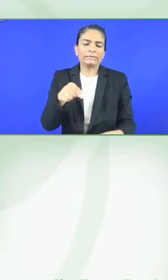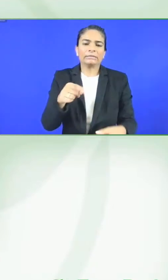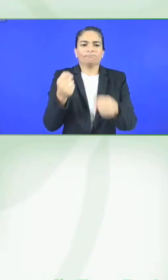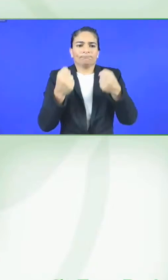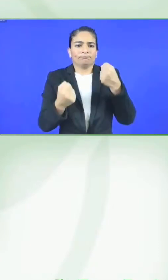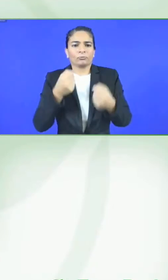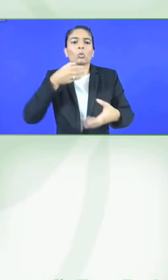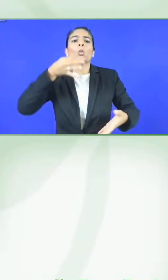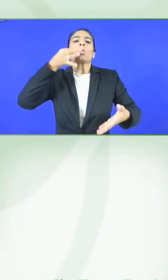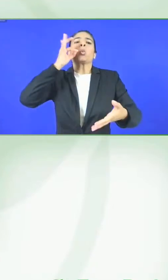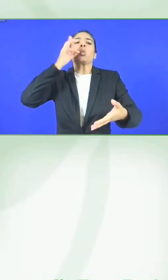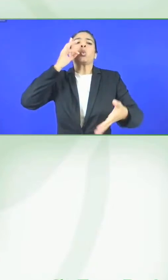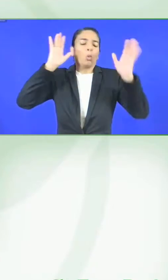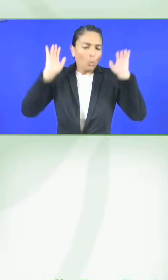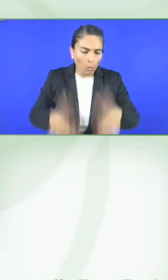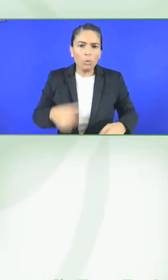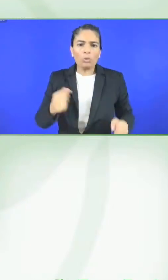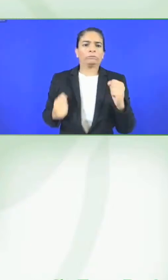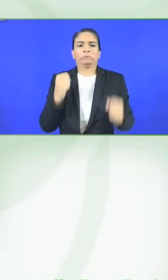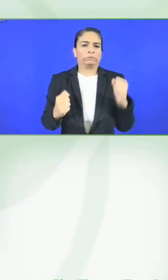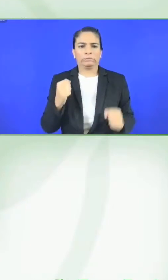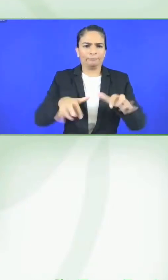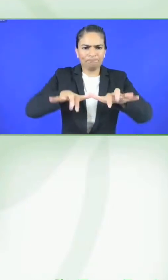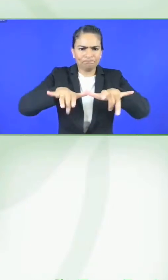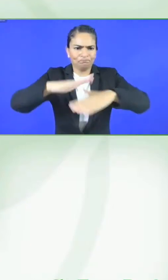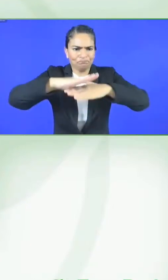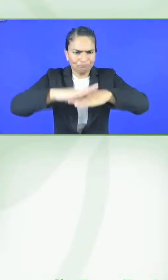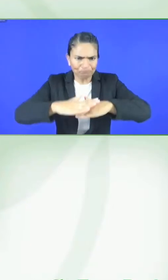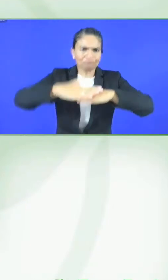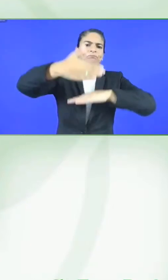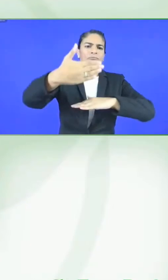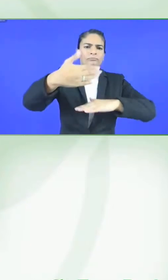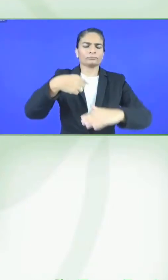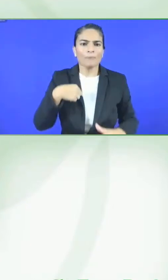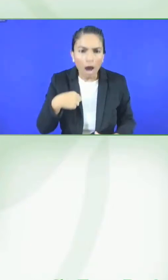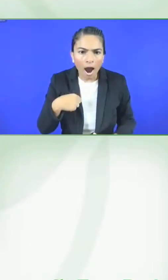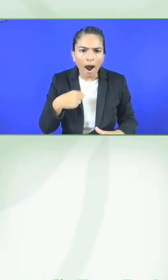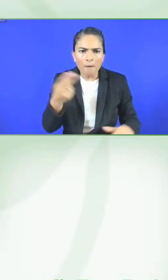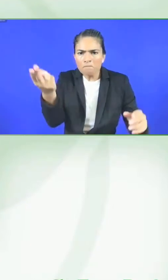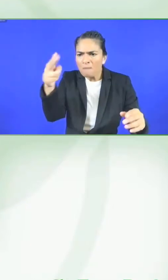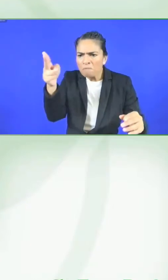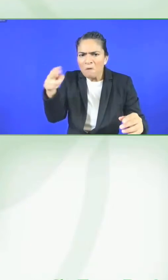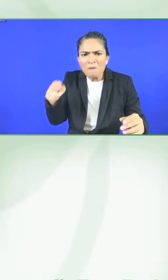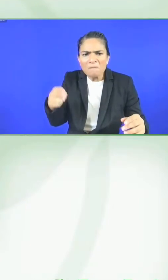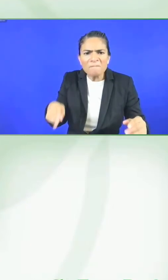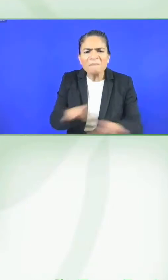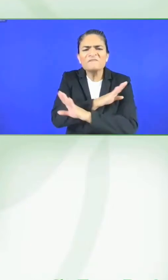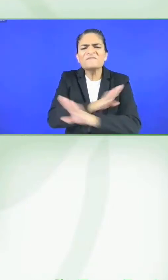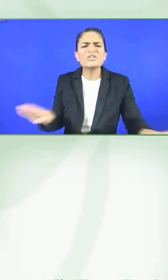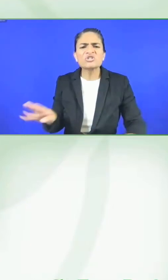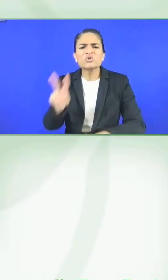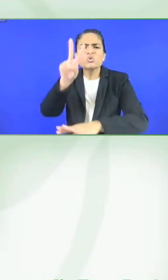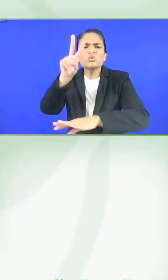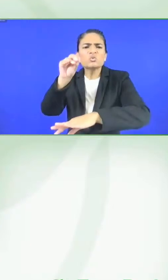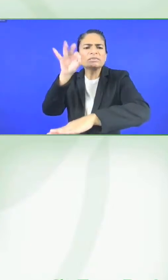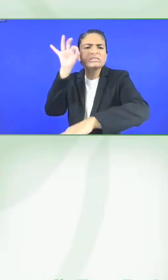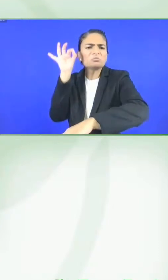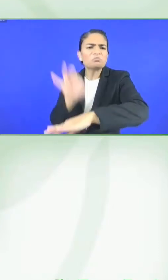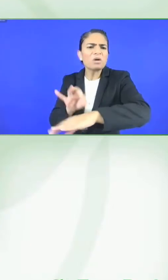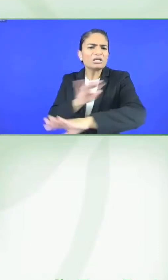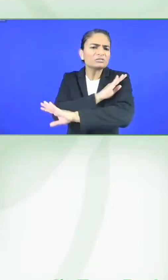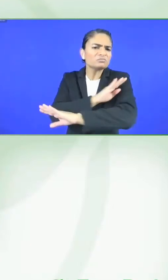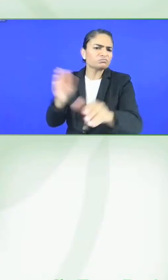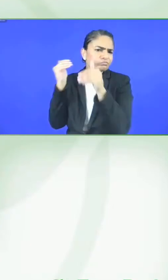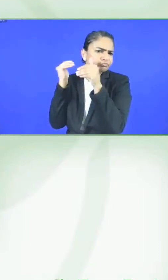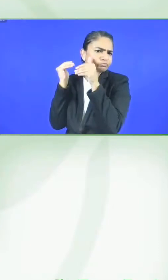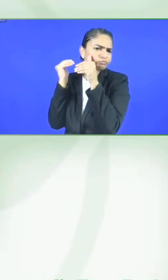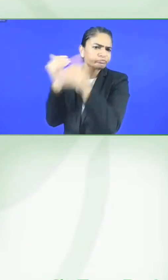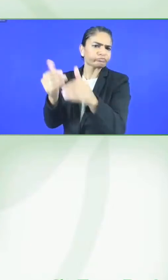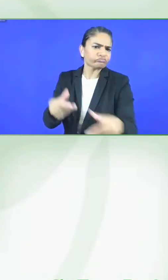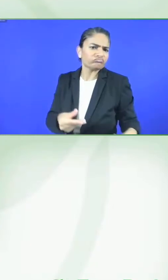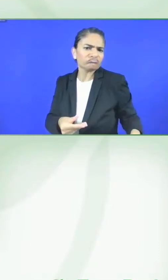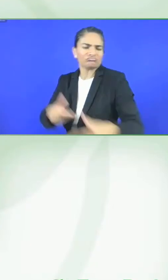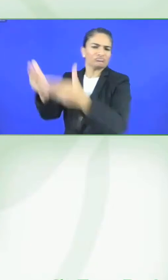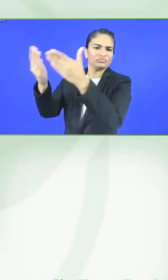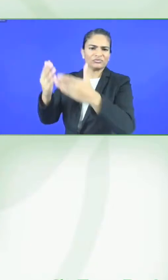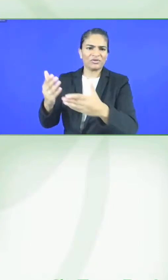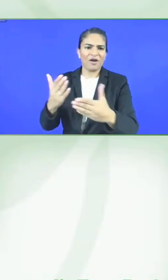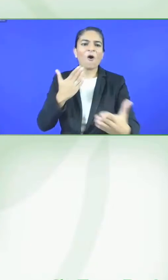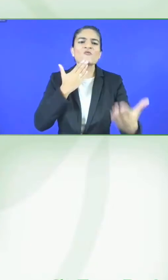It usually requires you to go to the office of the notarial organisation or visit your